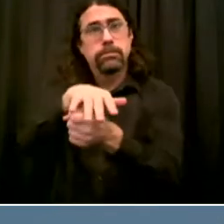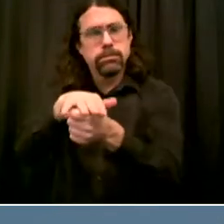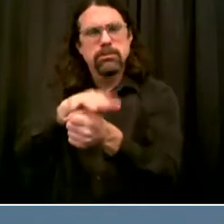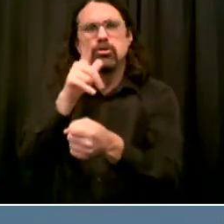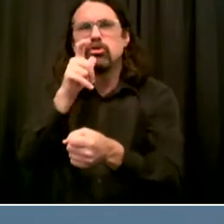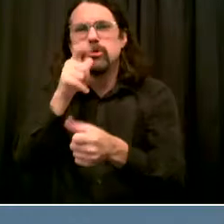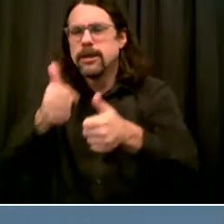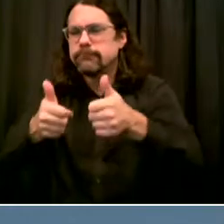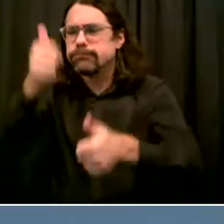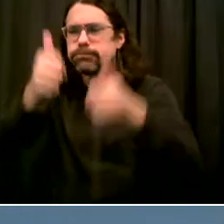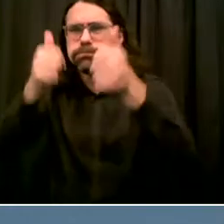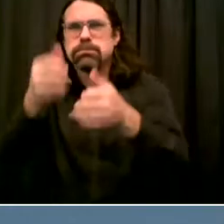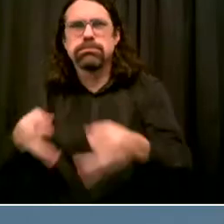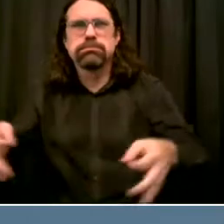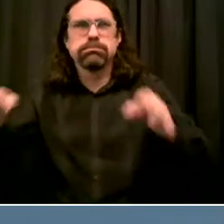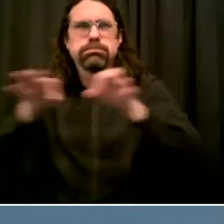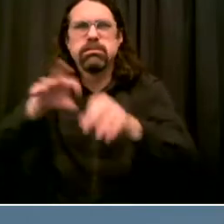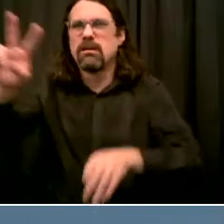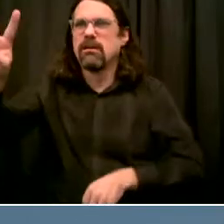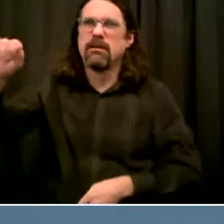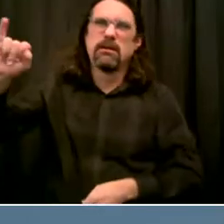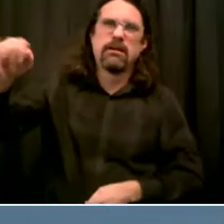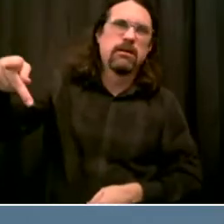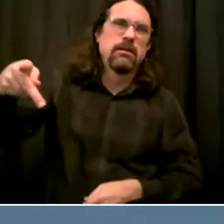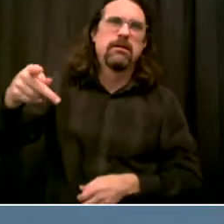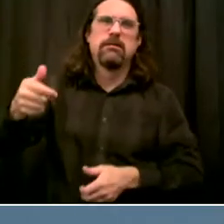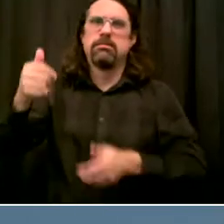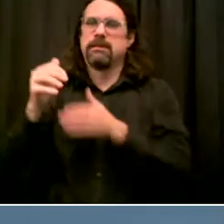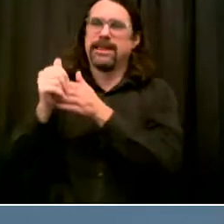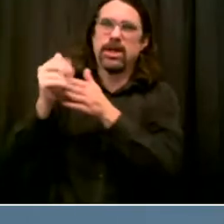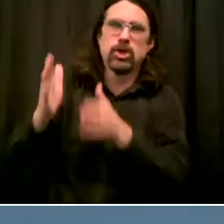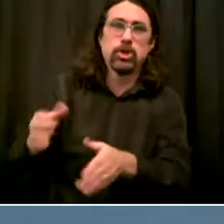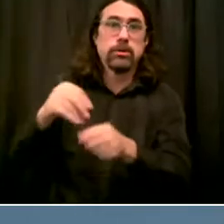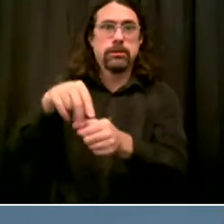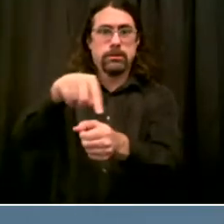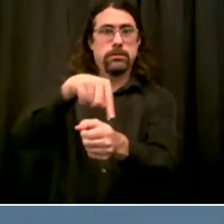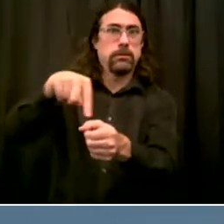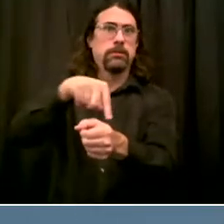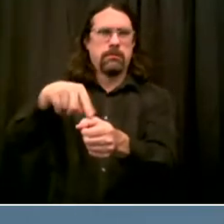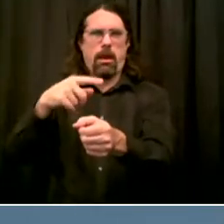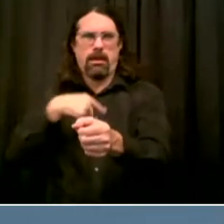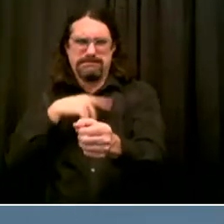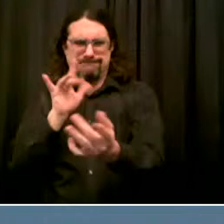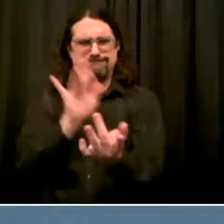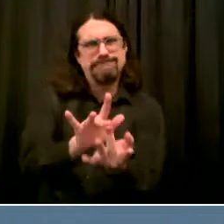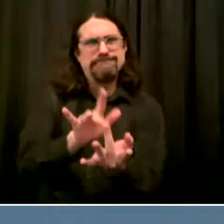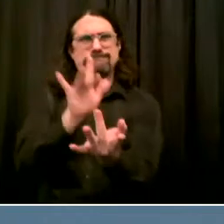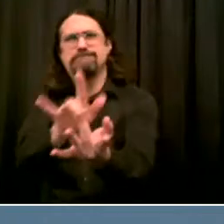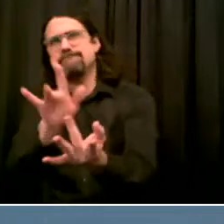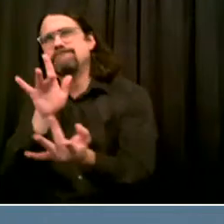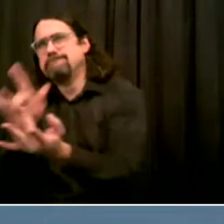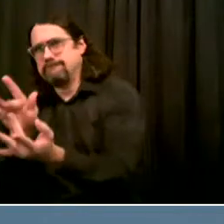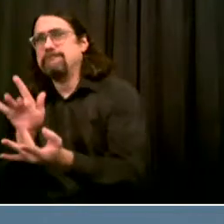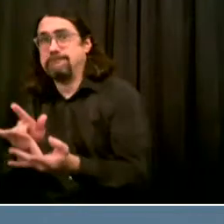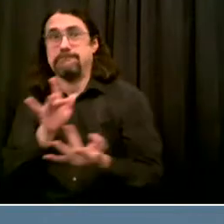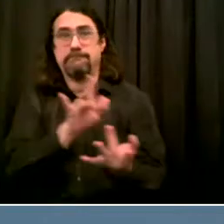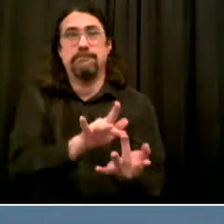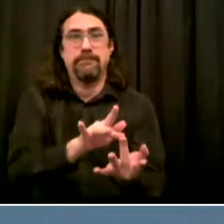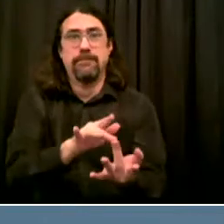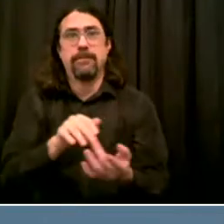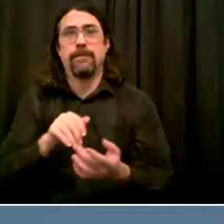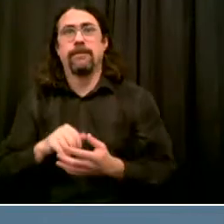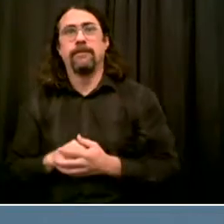WE WILL LOOK AT THE TRUSTED